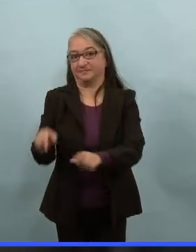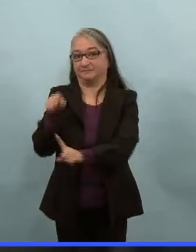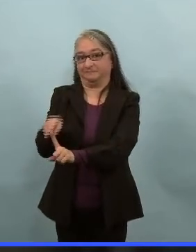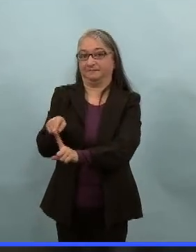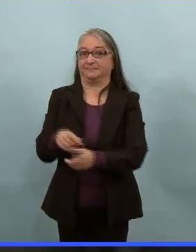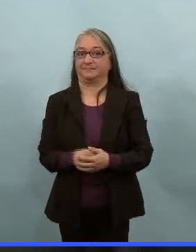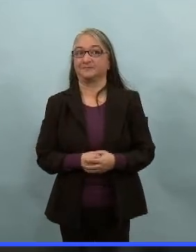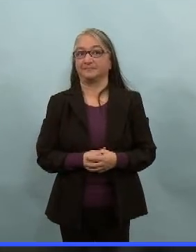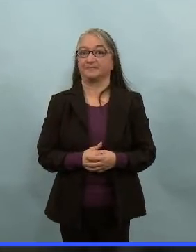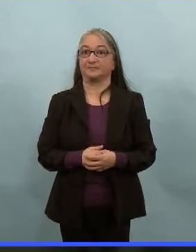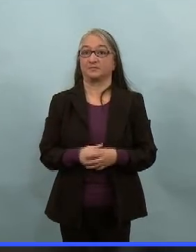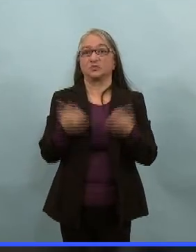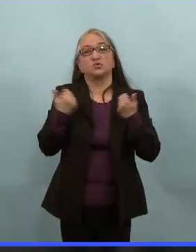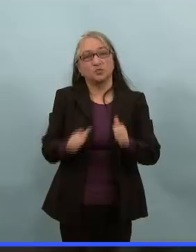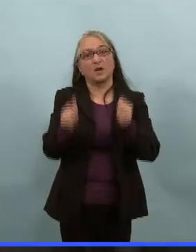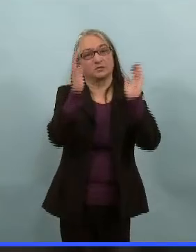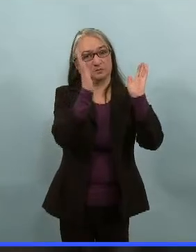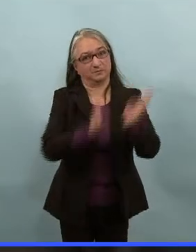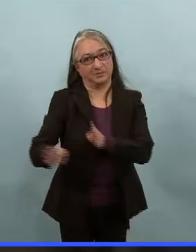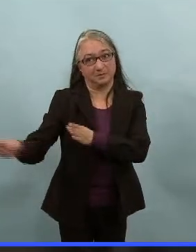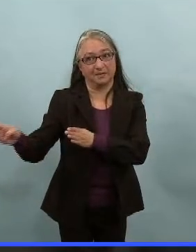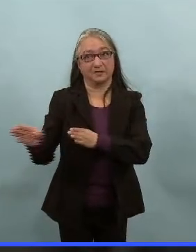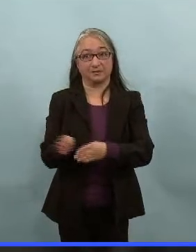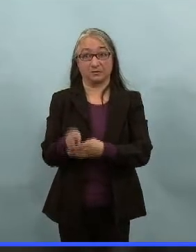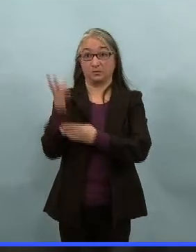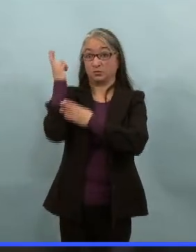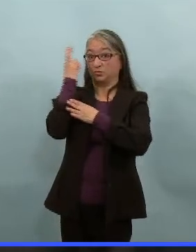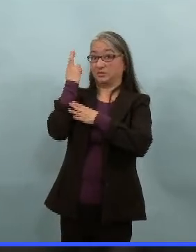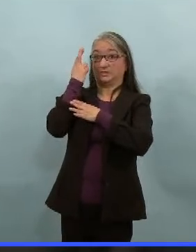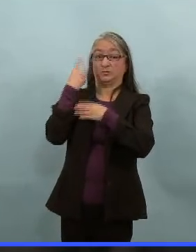and that's why we've been messaging and we're talking about all the things people can do to